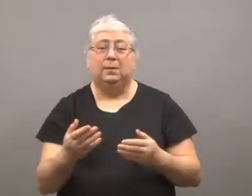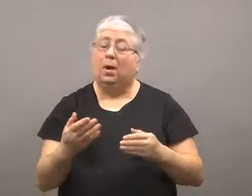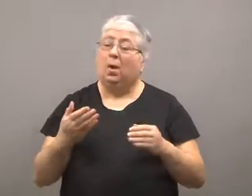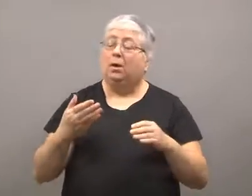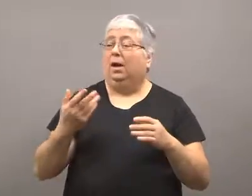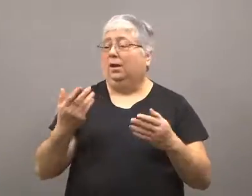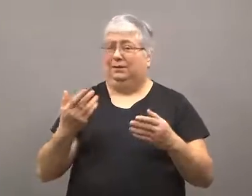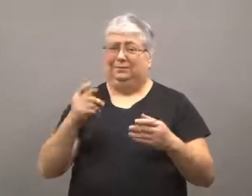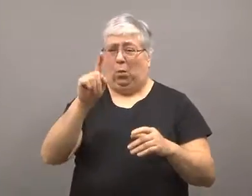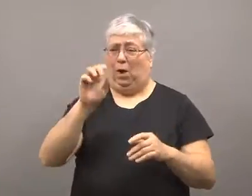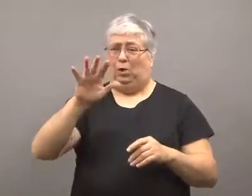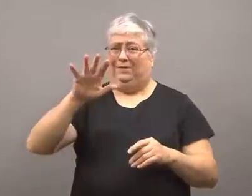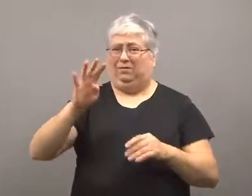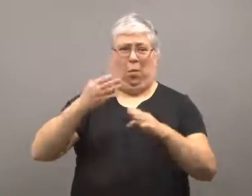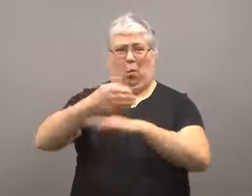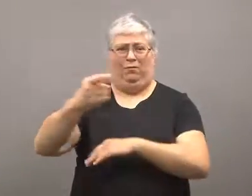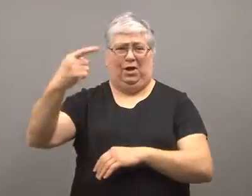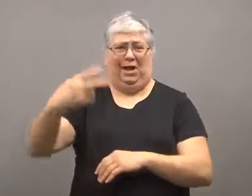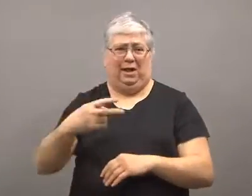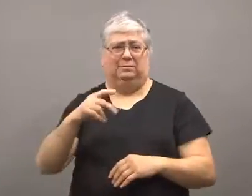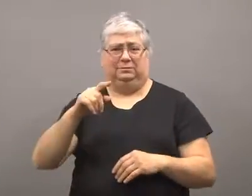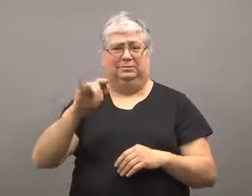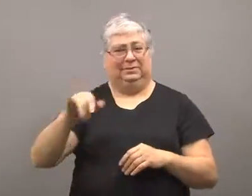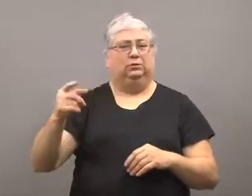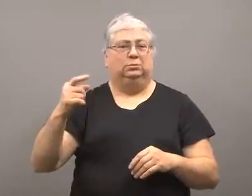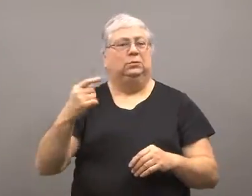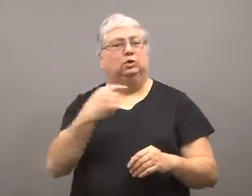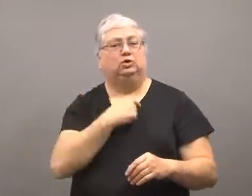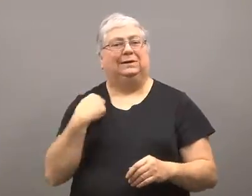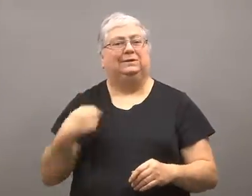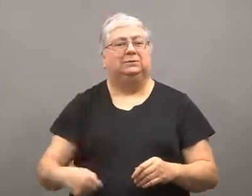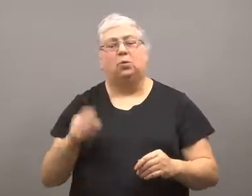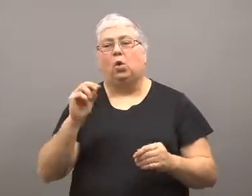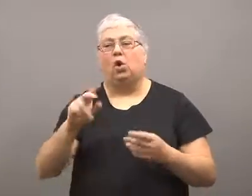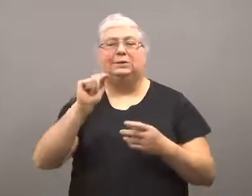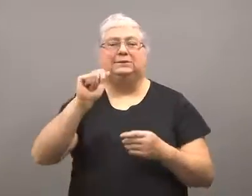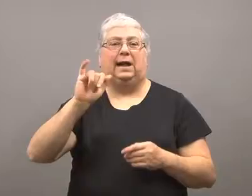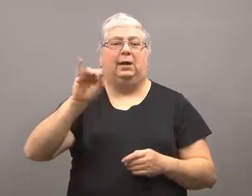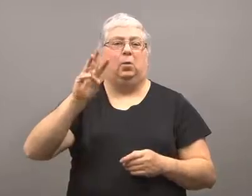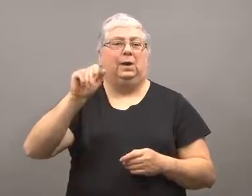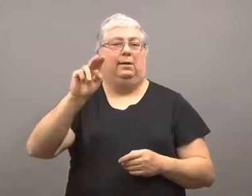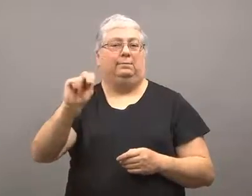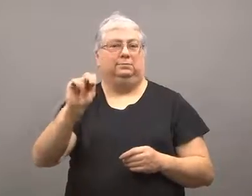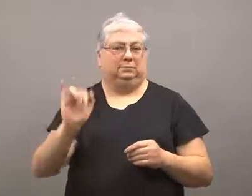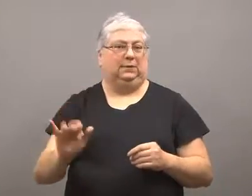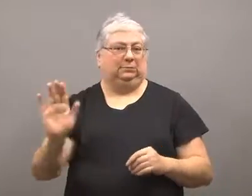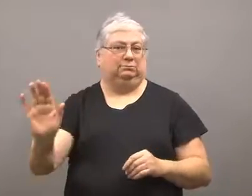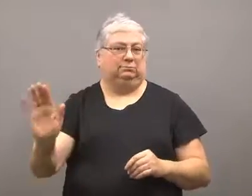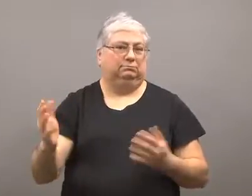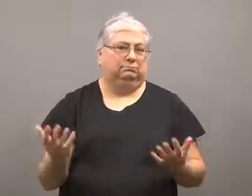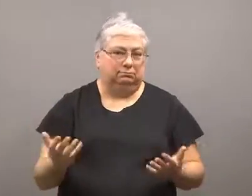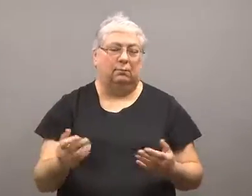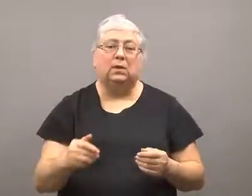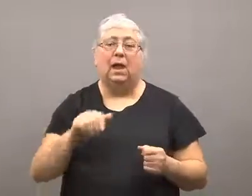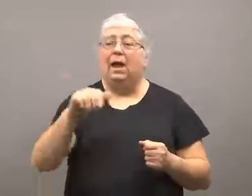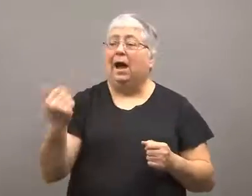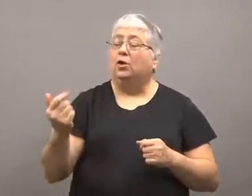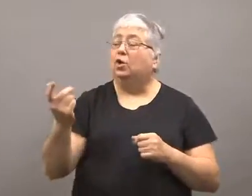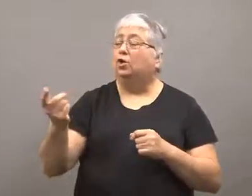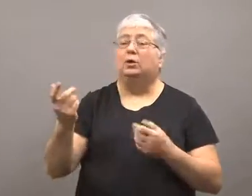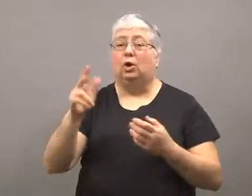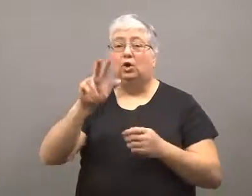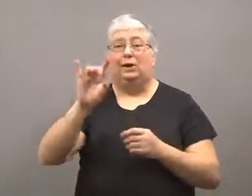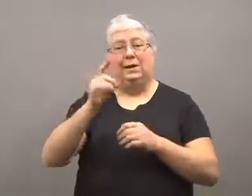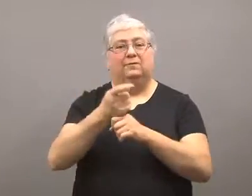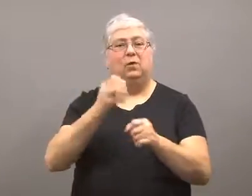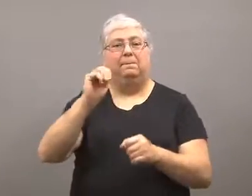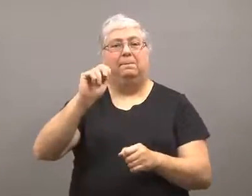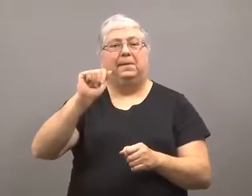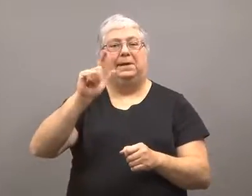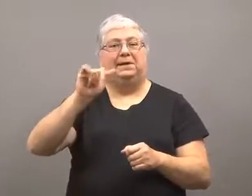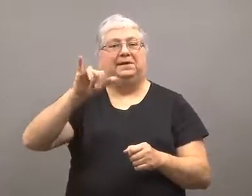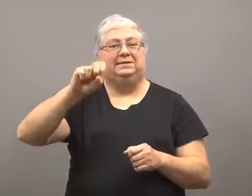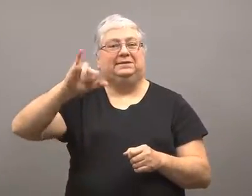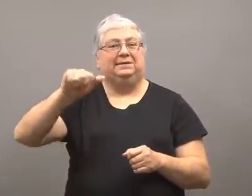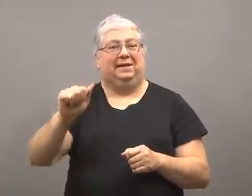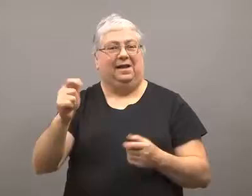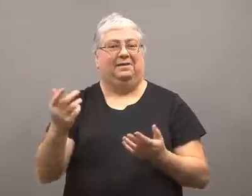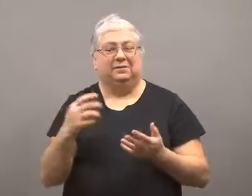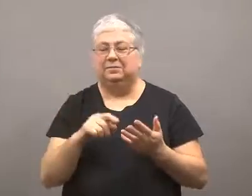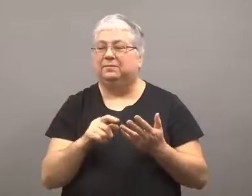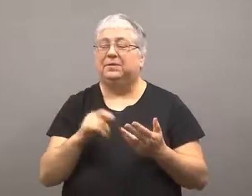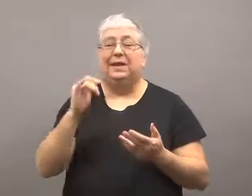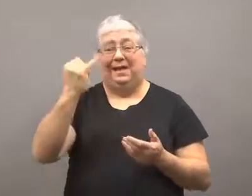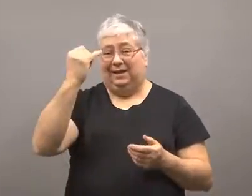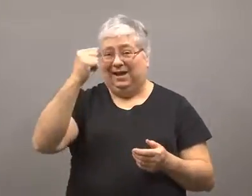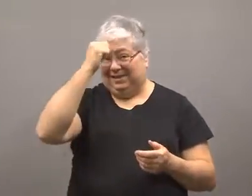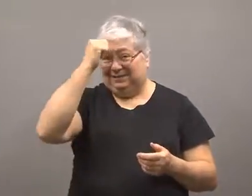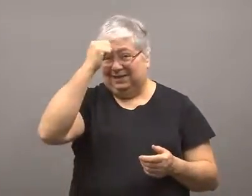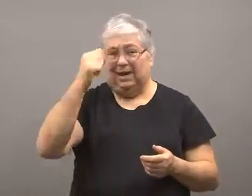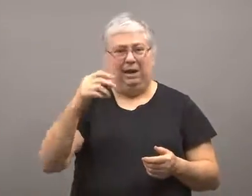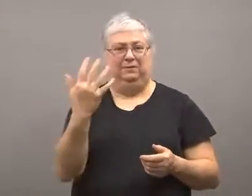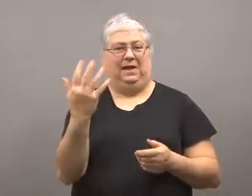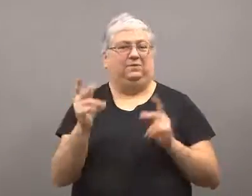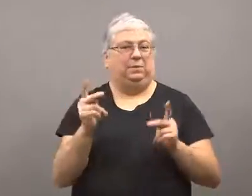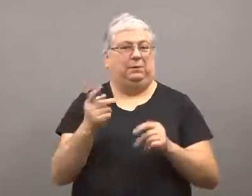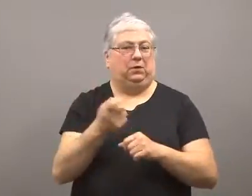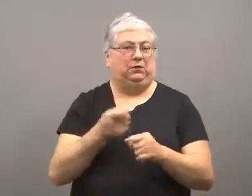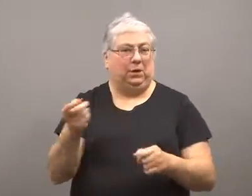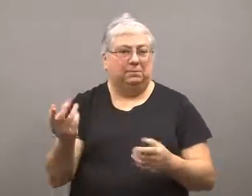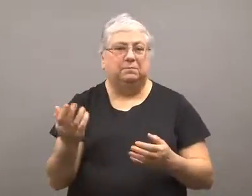154 were Chinese, or Taiwanese, which is over half of all the passengers.